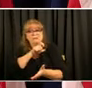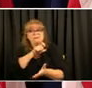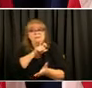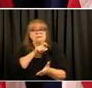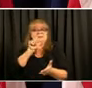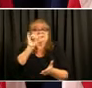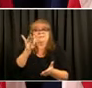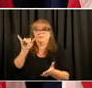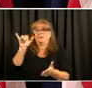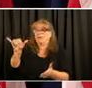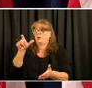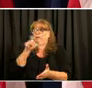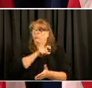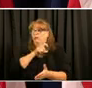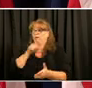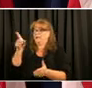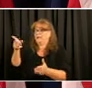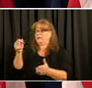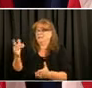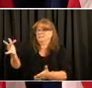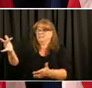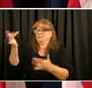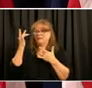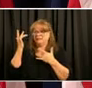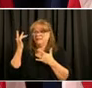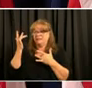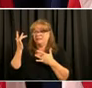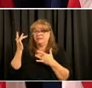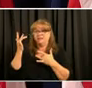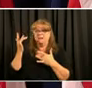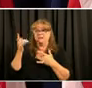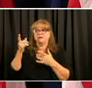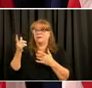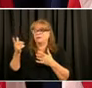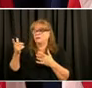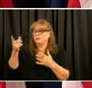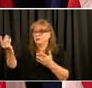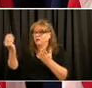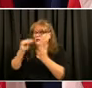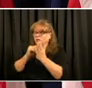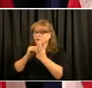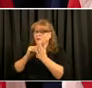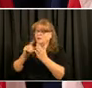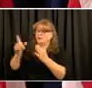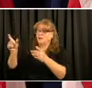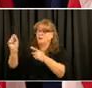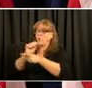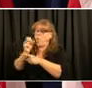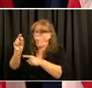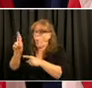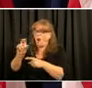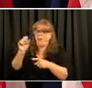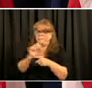when they run id checks uh there was an example of this in a widely viewed uh police body cam video